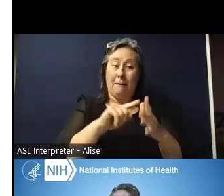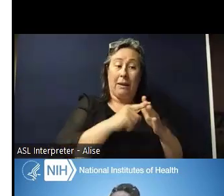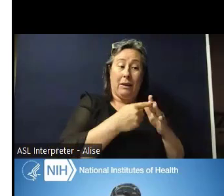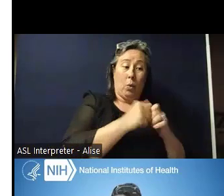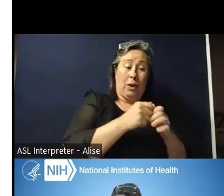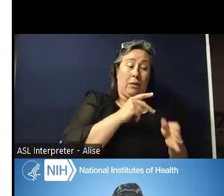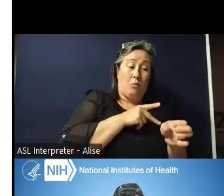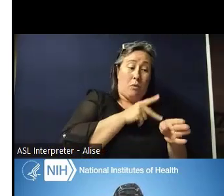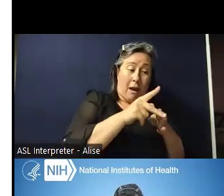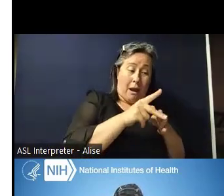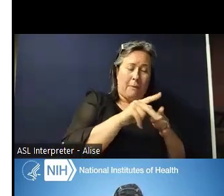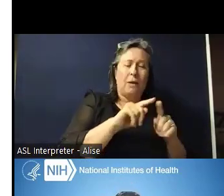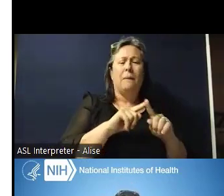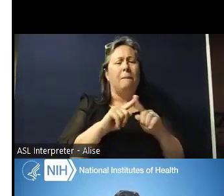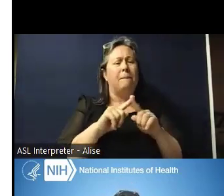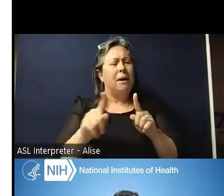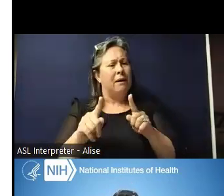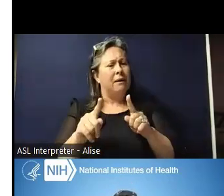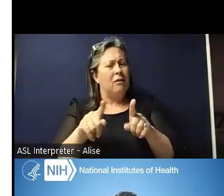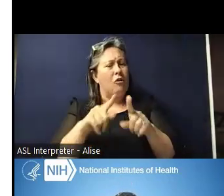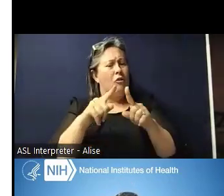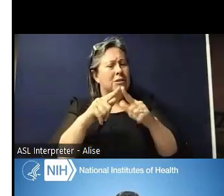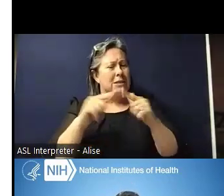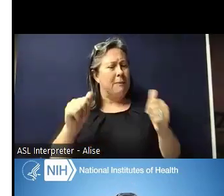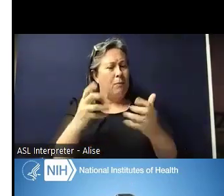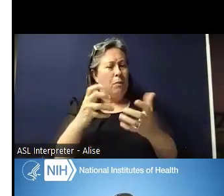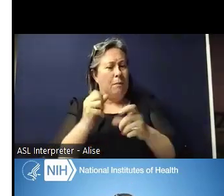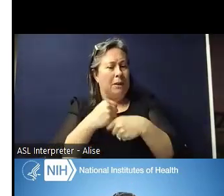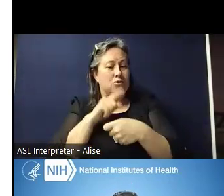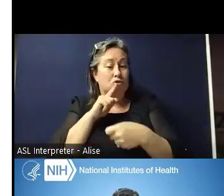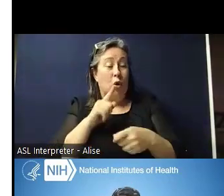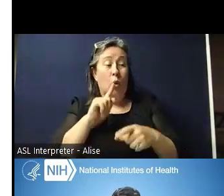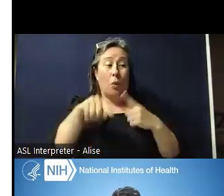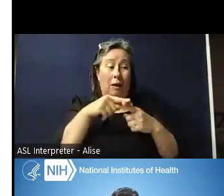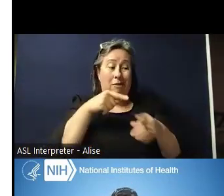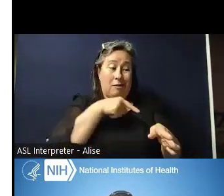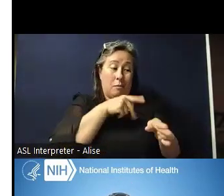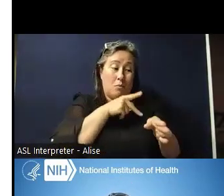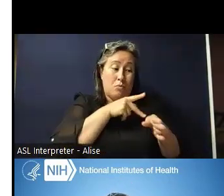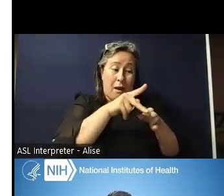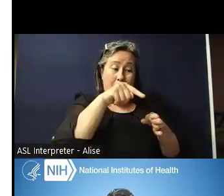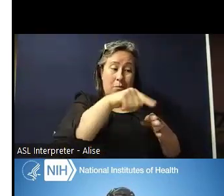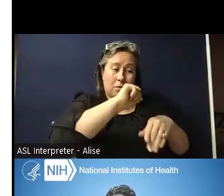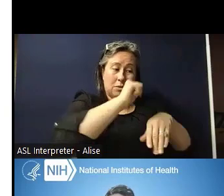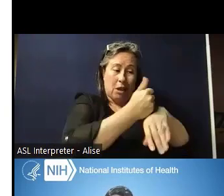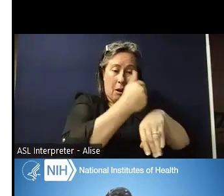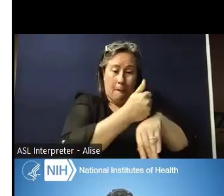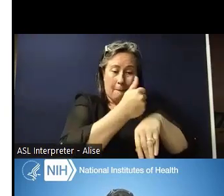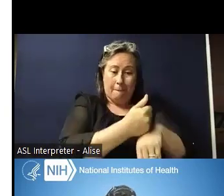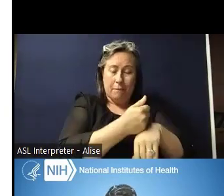But we also want to make sure that when the prime is setting up these subaward agreements that all of the factors,